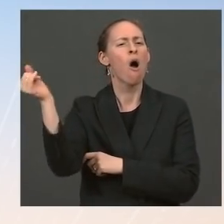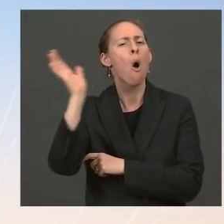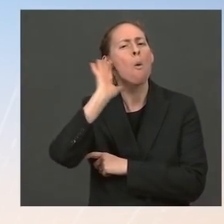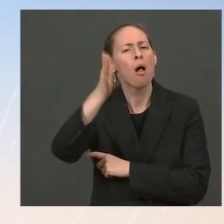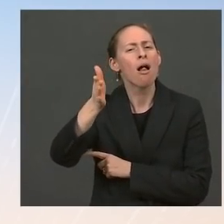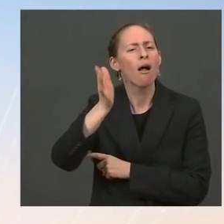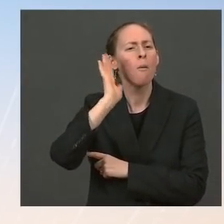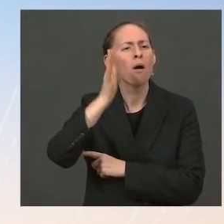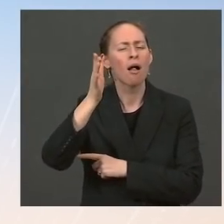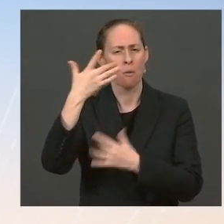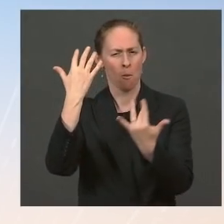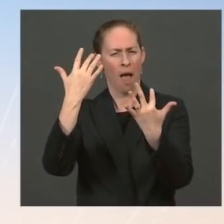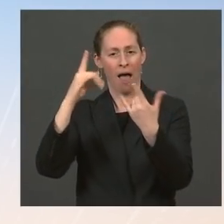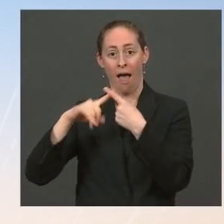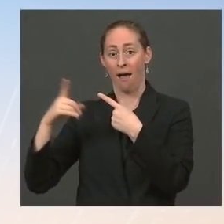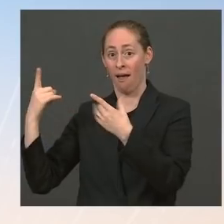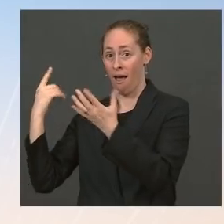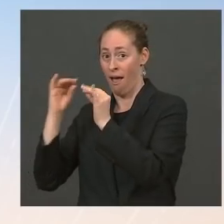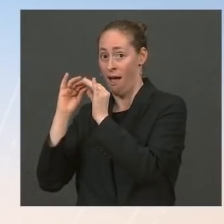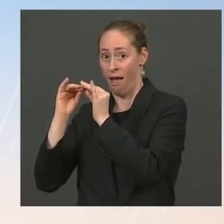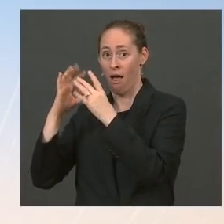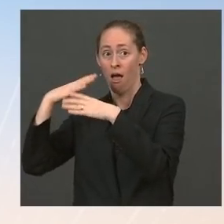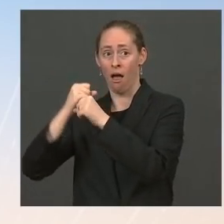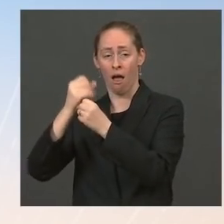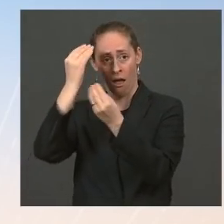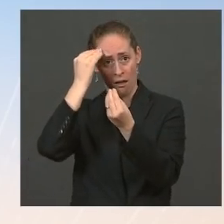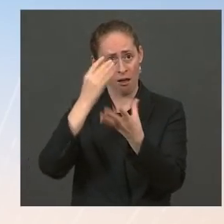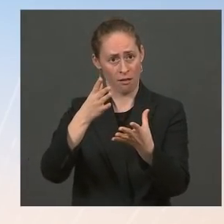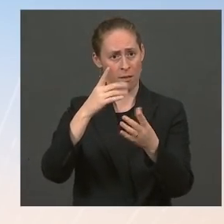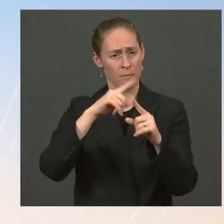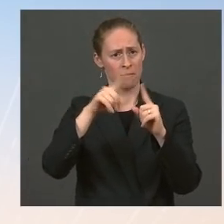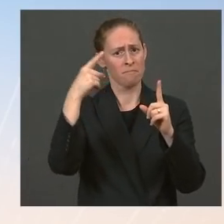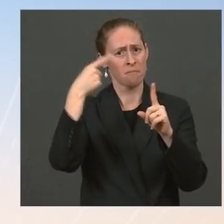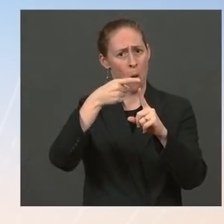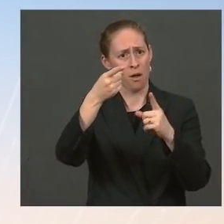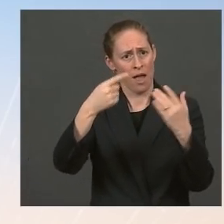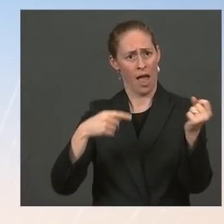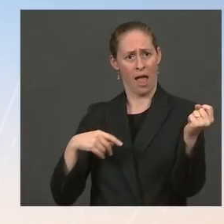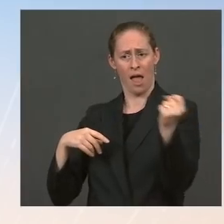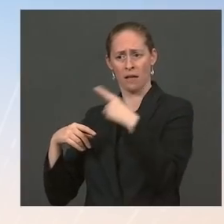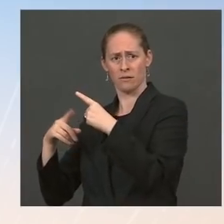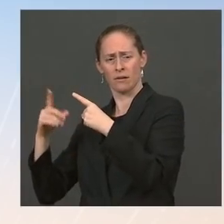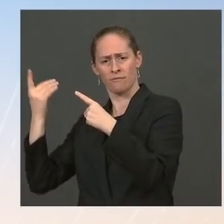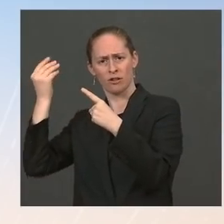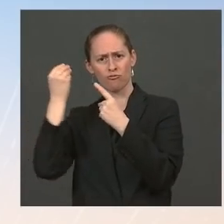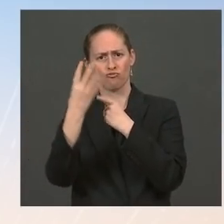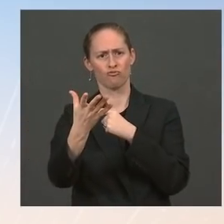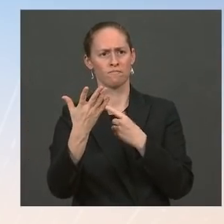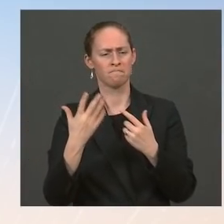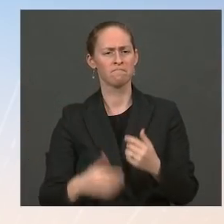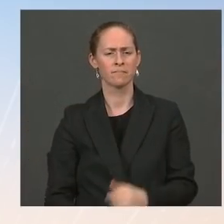But I think, in response to Aamer's question, I was just answering how we view it and, of course, reiterating the President's excitement